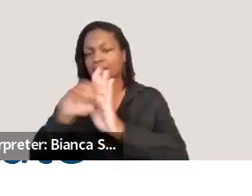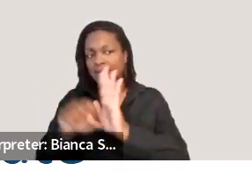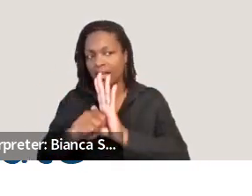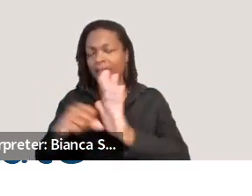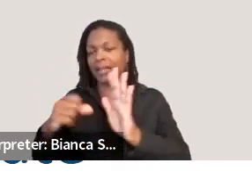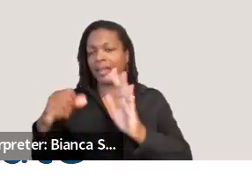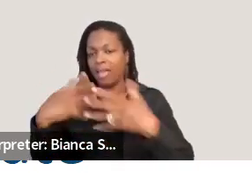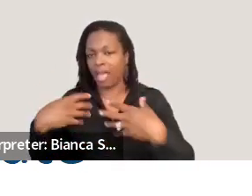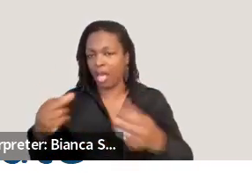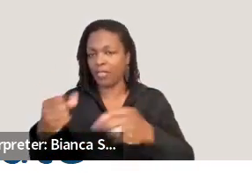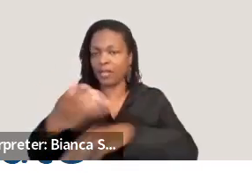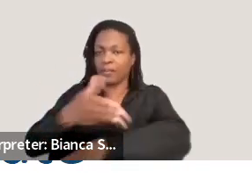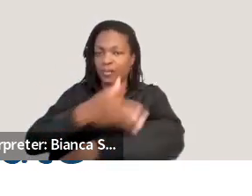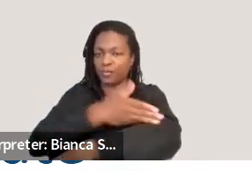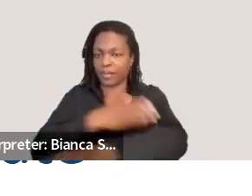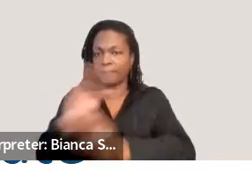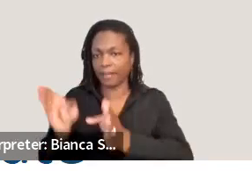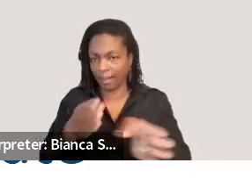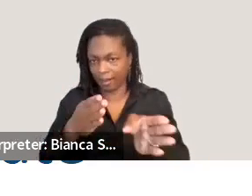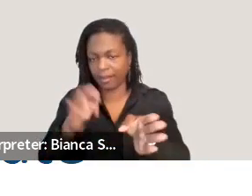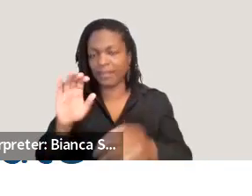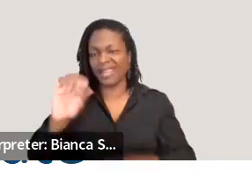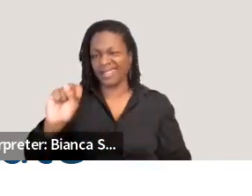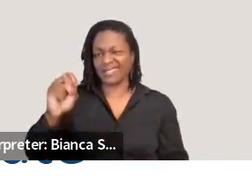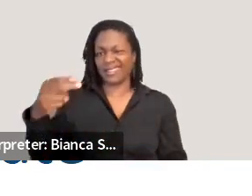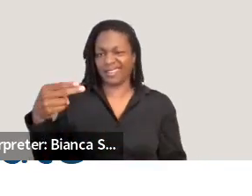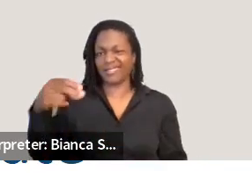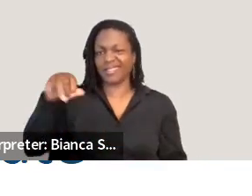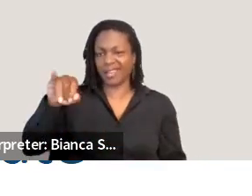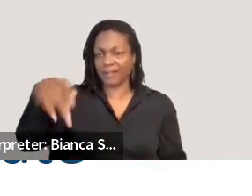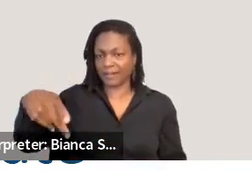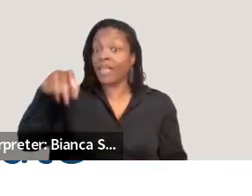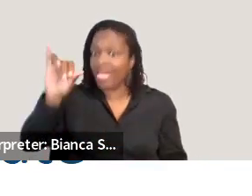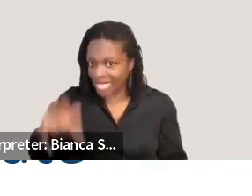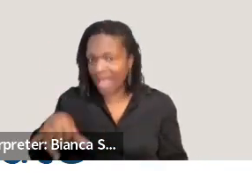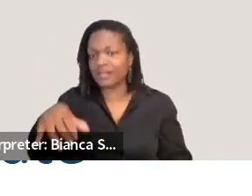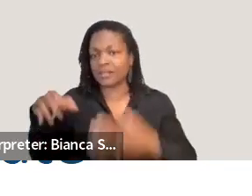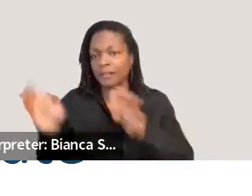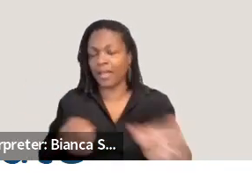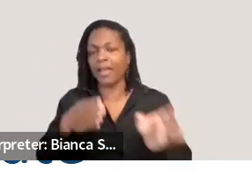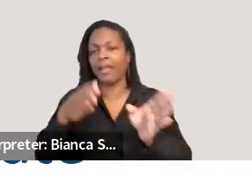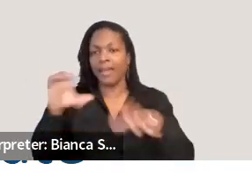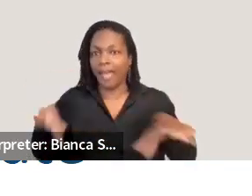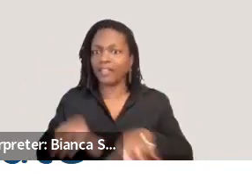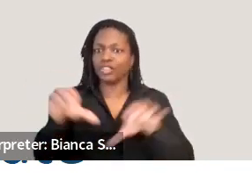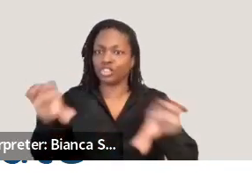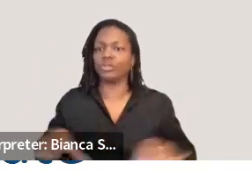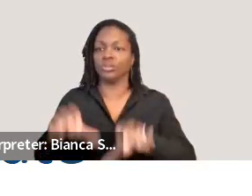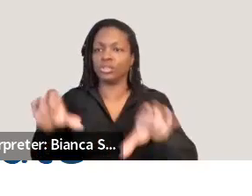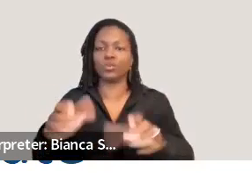So that is the action plan or the guide that's based off the results of that initial shop.